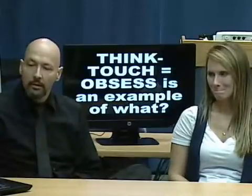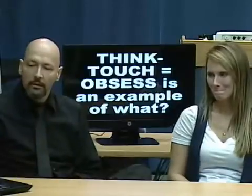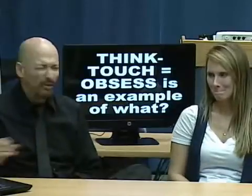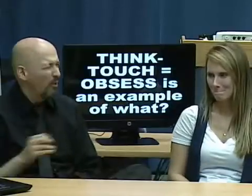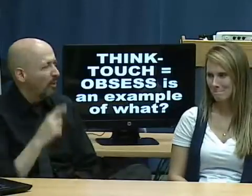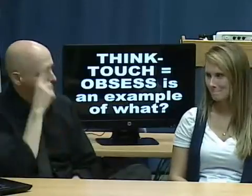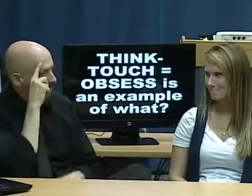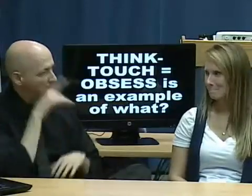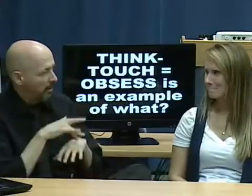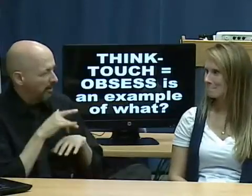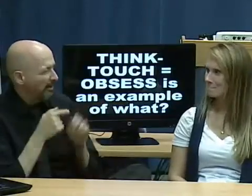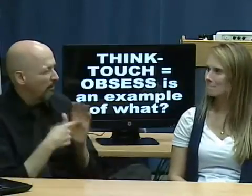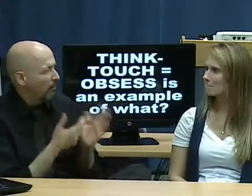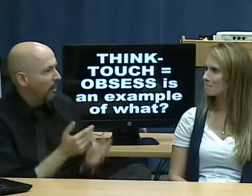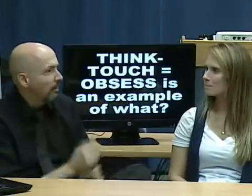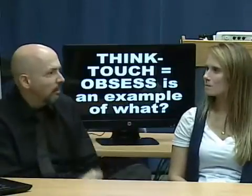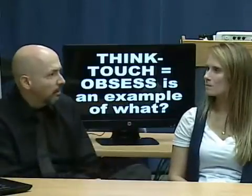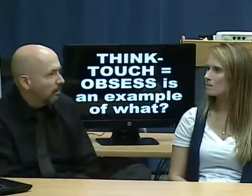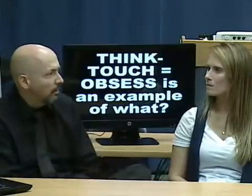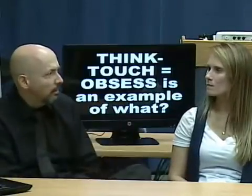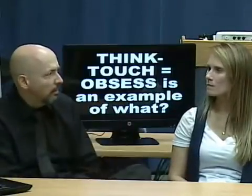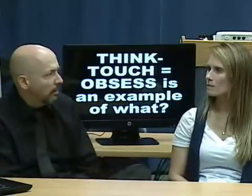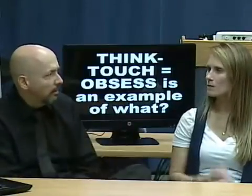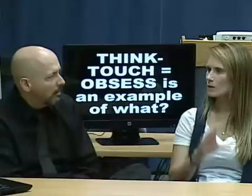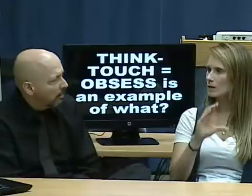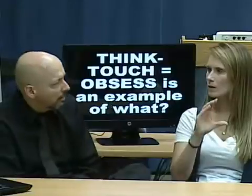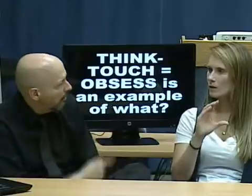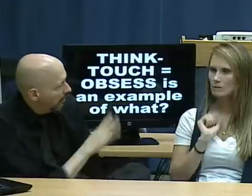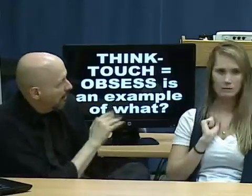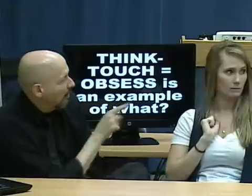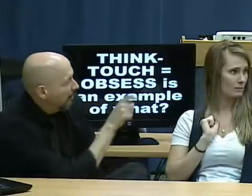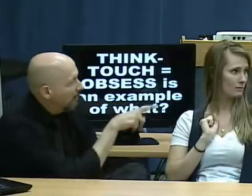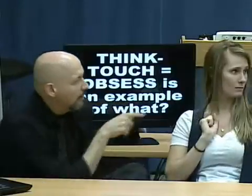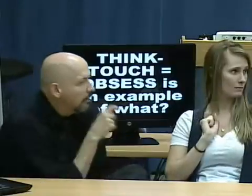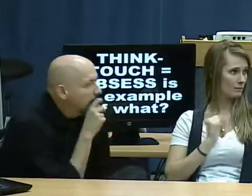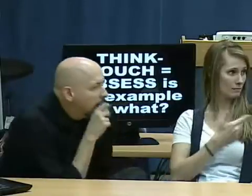"Obsess" is an example of what? C... Not you, that person.